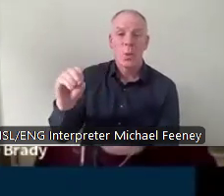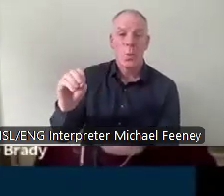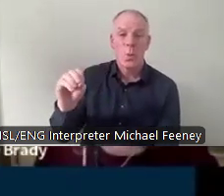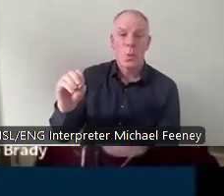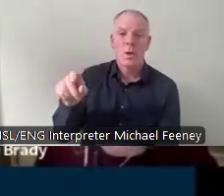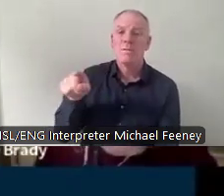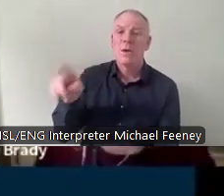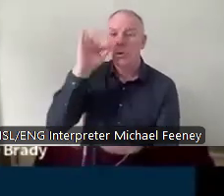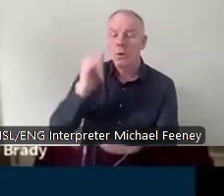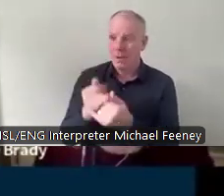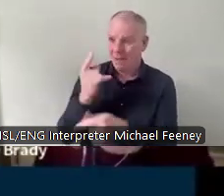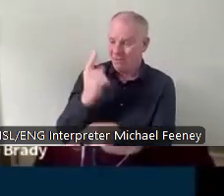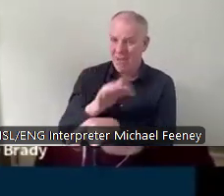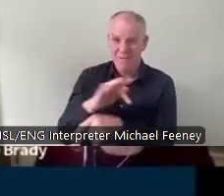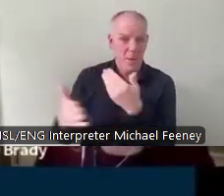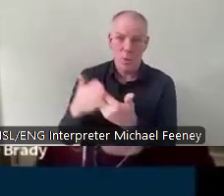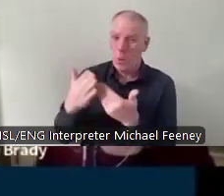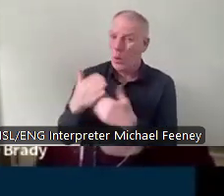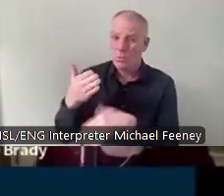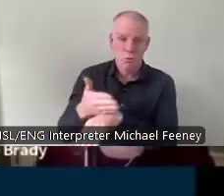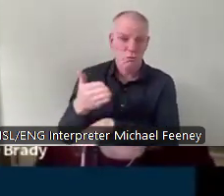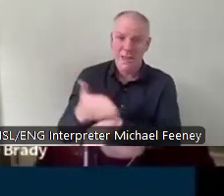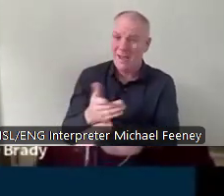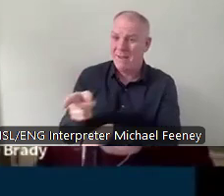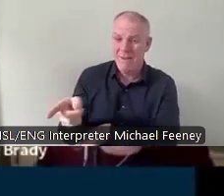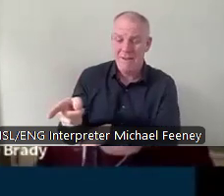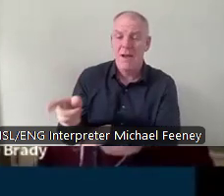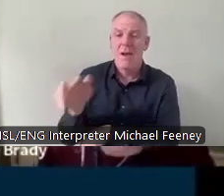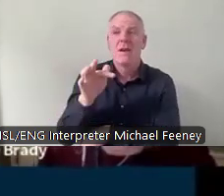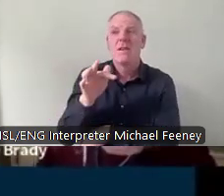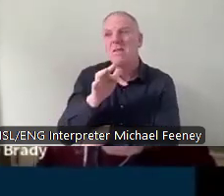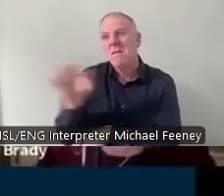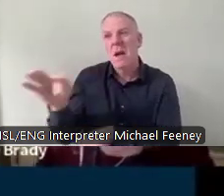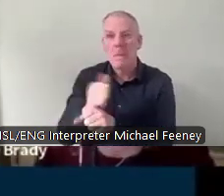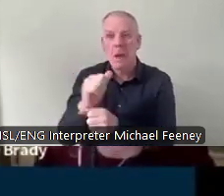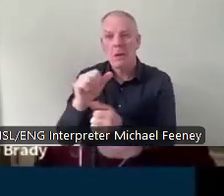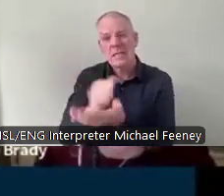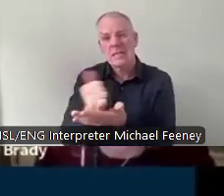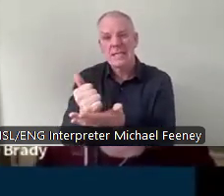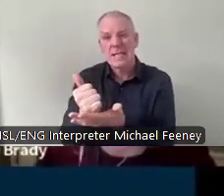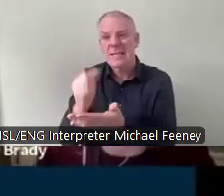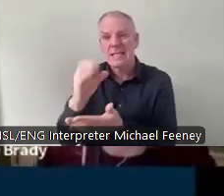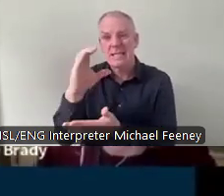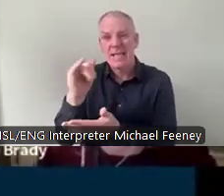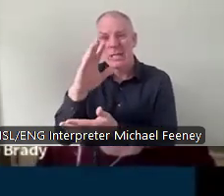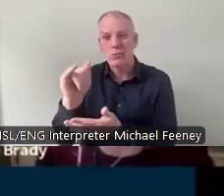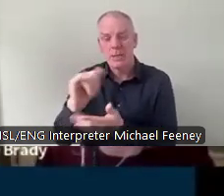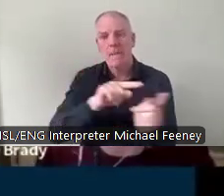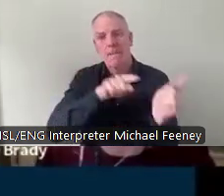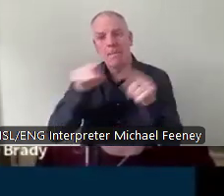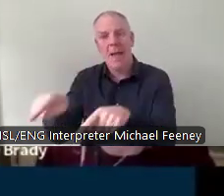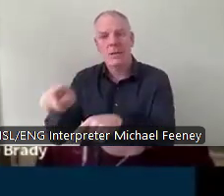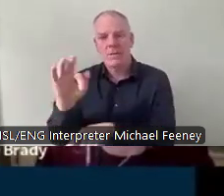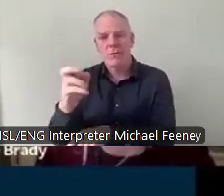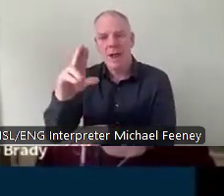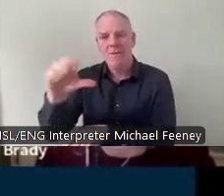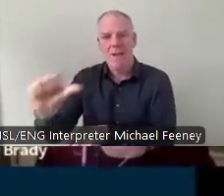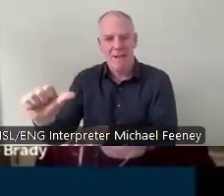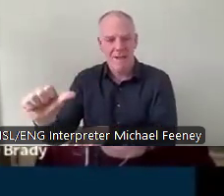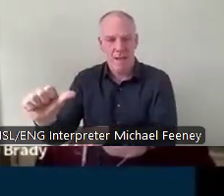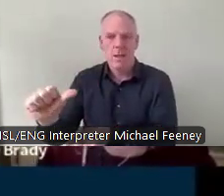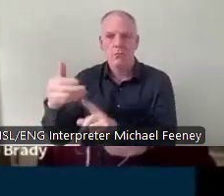from a very early stage of his career. Since by the turn of the 16th century, he had already returned to Ferrara and was recognized as the city's leading painter.